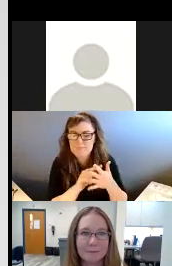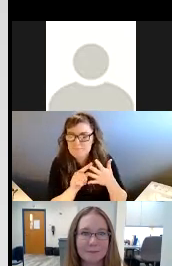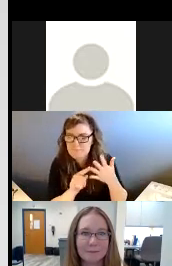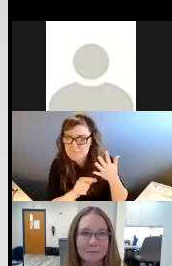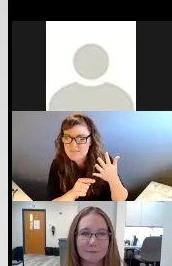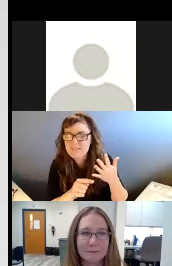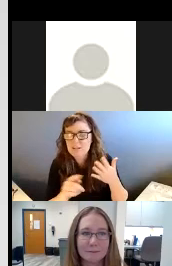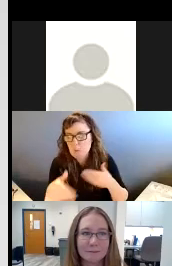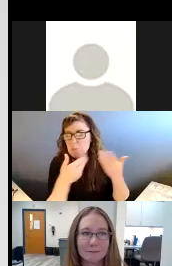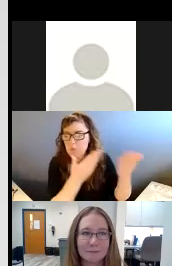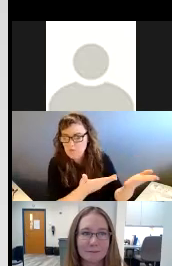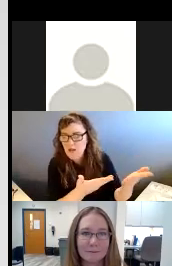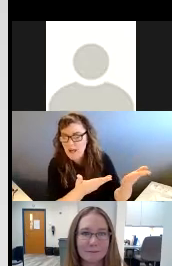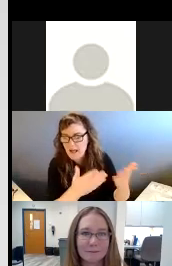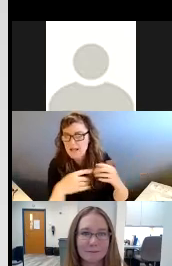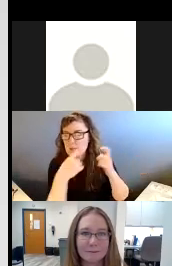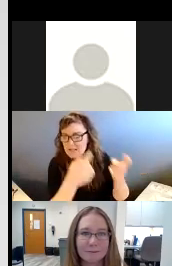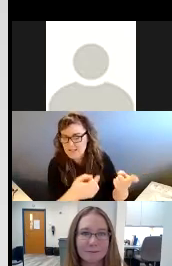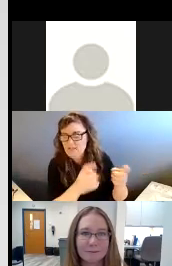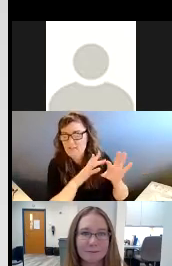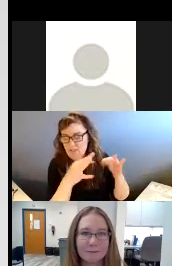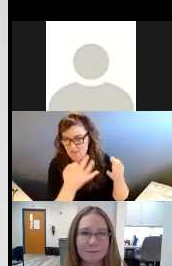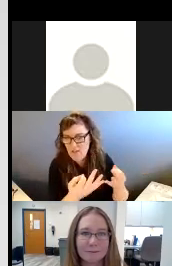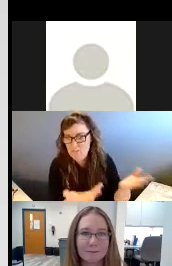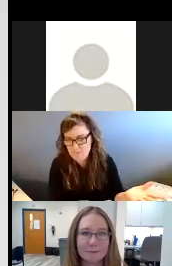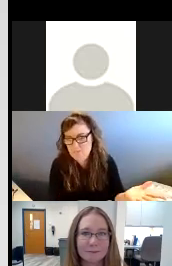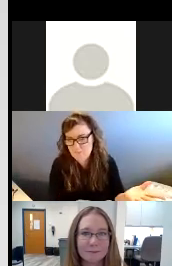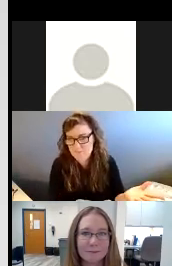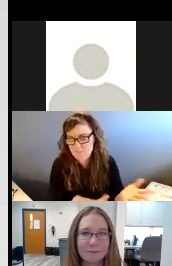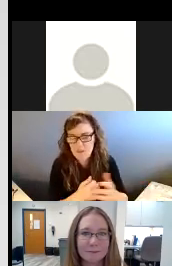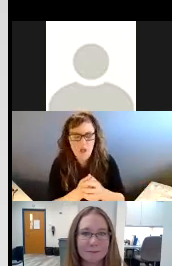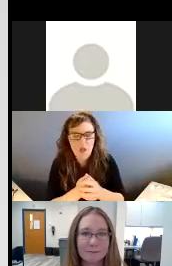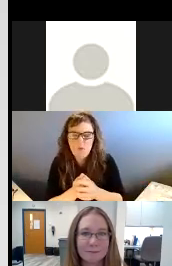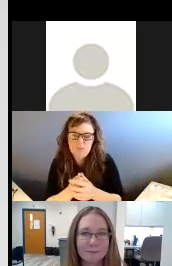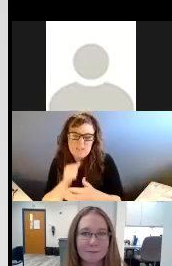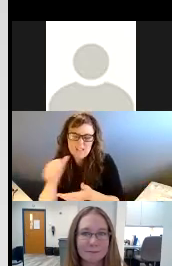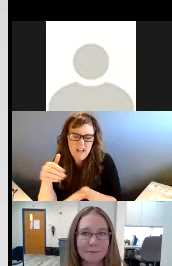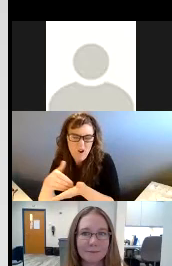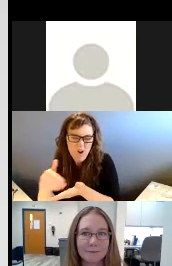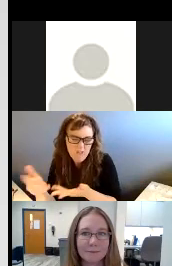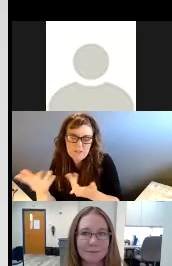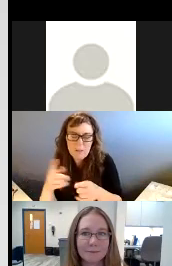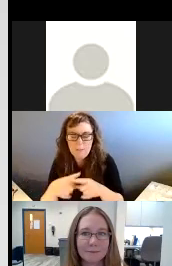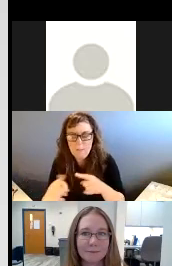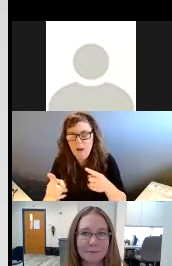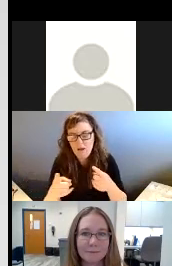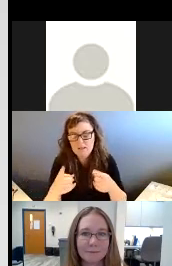AREN'T FAMILIAR WITH THAT TECHNOLOGY BUT HAVEN'T HAD TO USE IT THAT MUCH. THAT HELPS US BE MORE EFFICIENT WHEN WE ARE